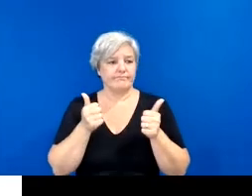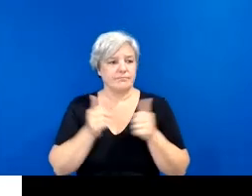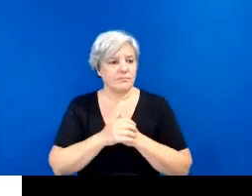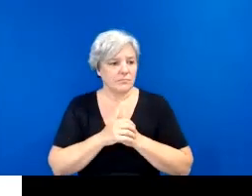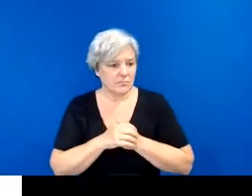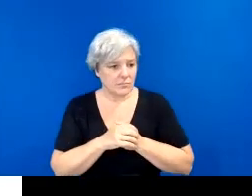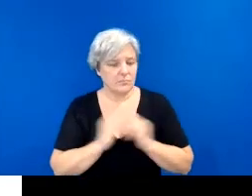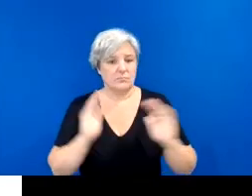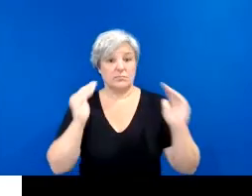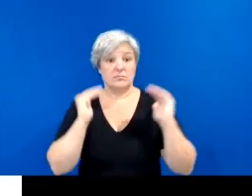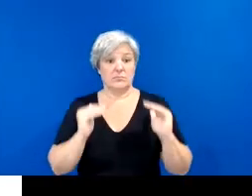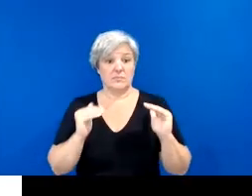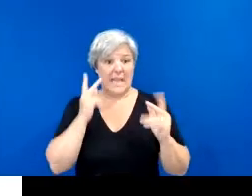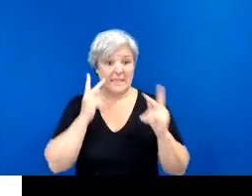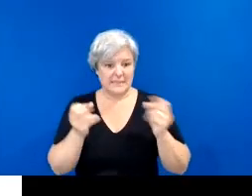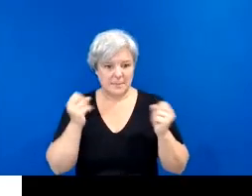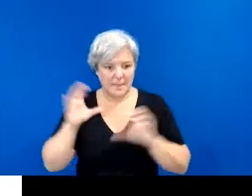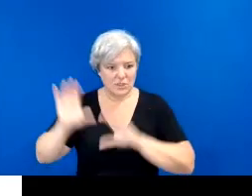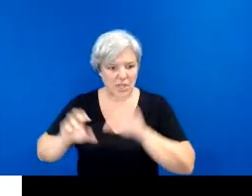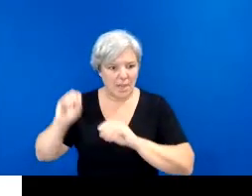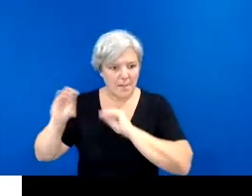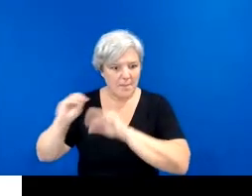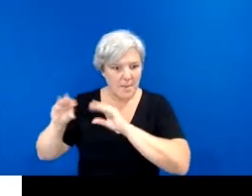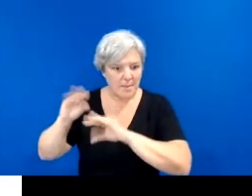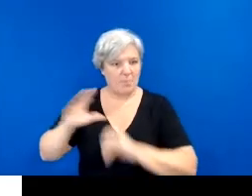Okay, I see lots of things in the chat, but I'm just going to keep going